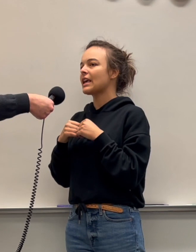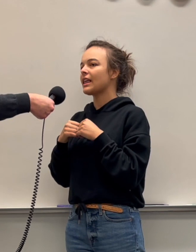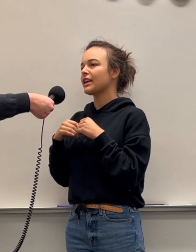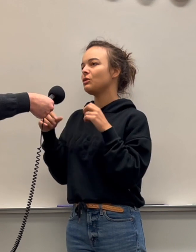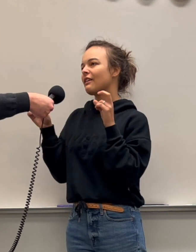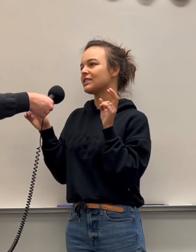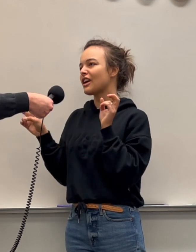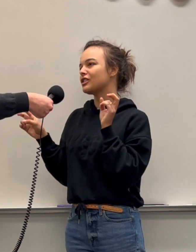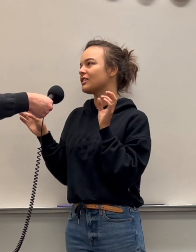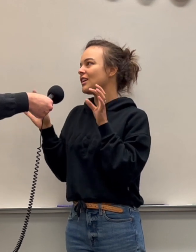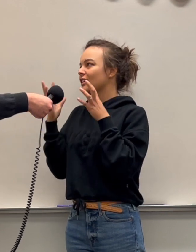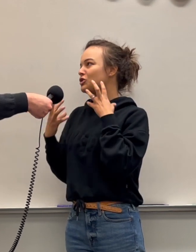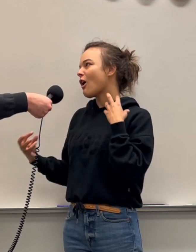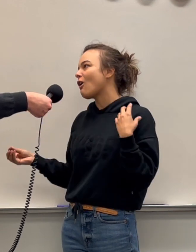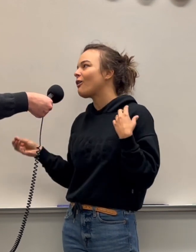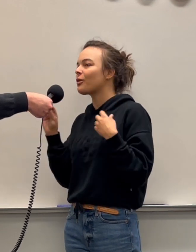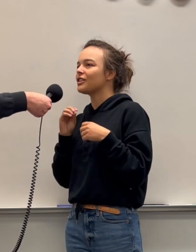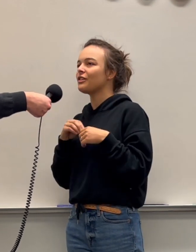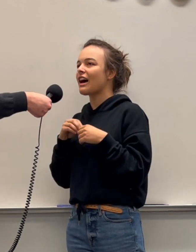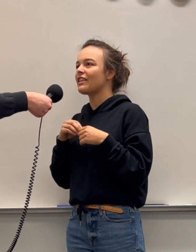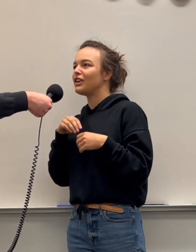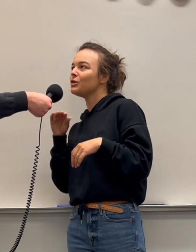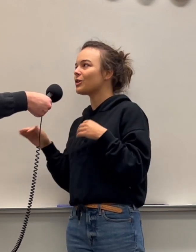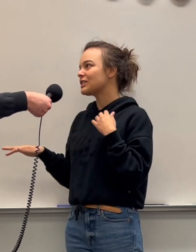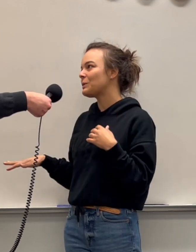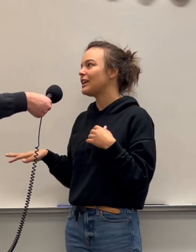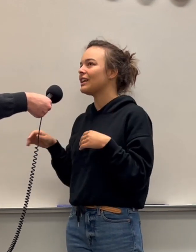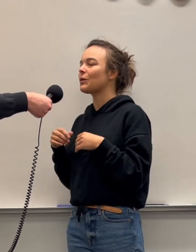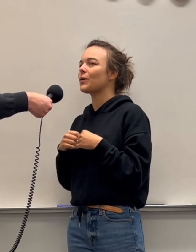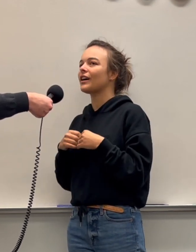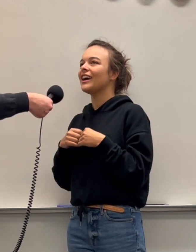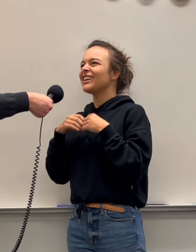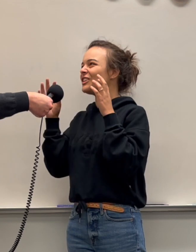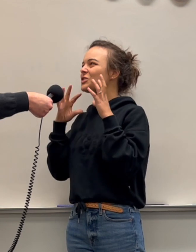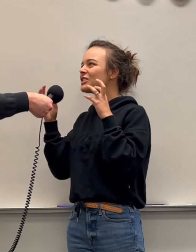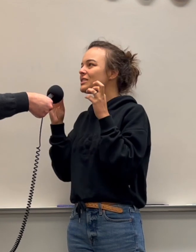would say like you have a Southern drawl or you have that New York speed or you know just those